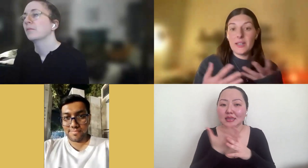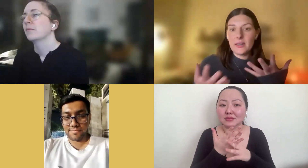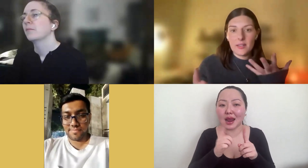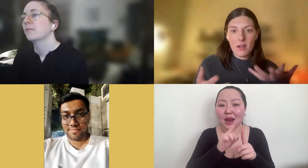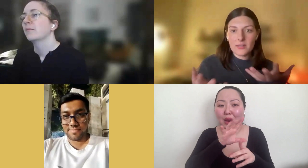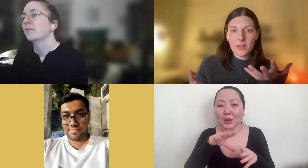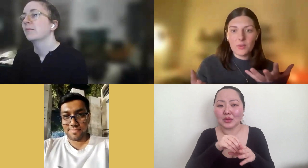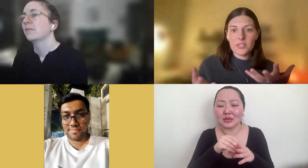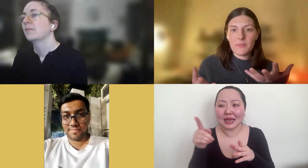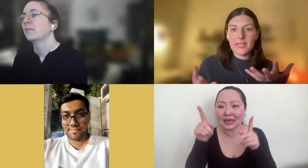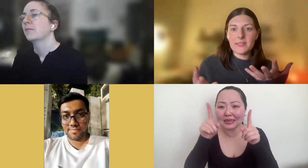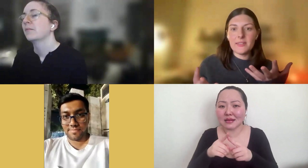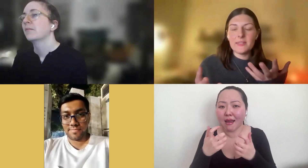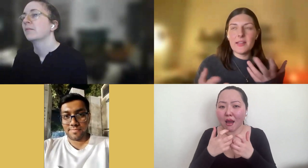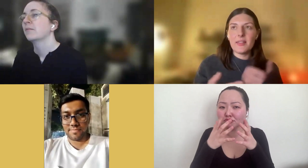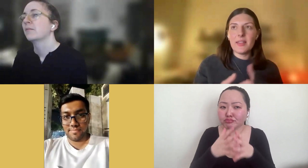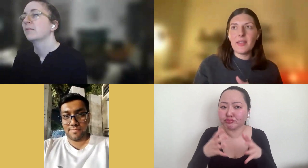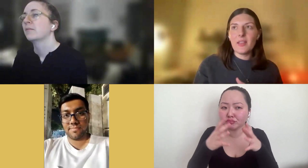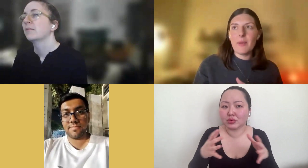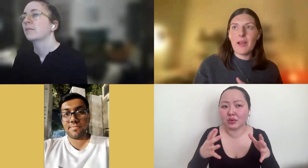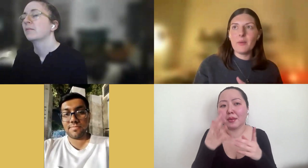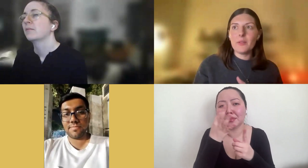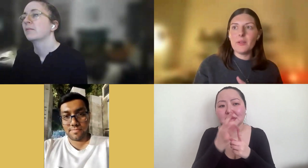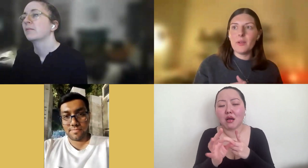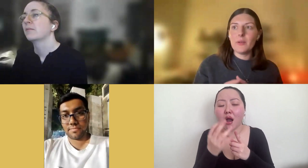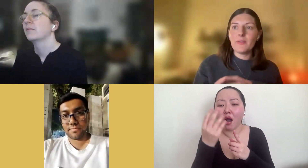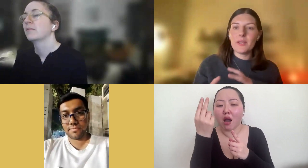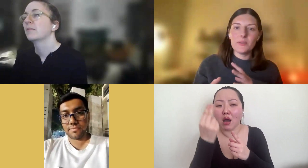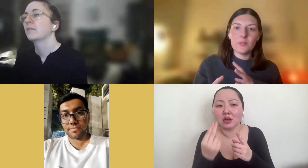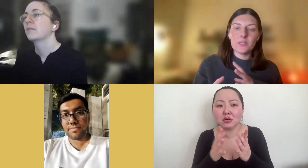Particularly in arts and culture spaces and thinking about, you know, if there